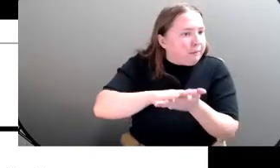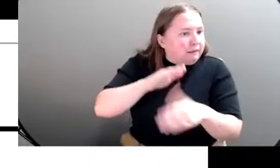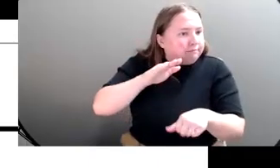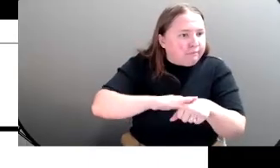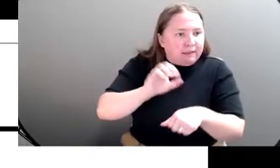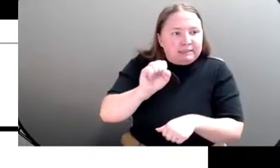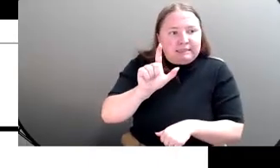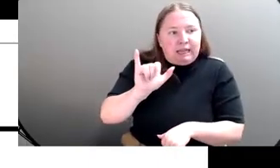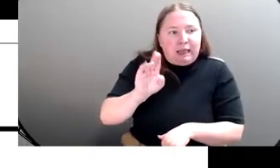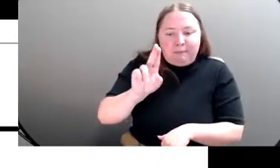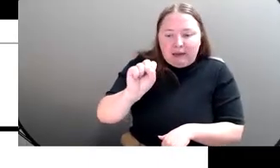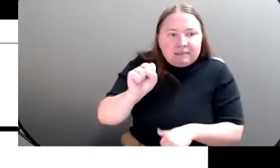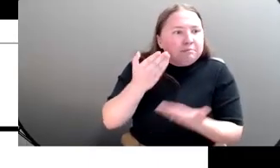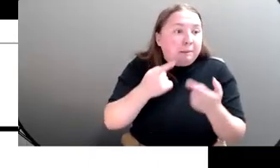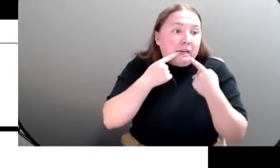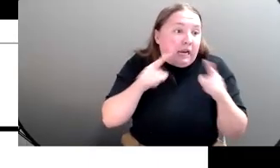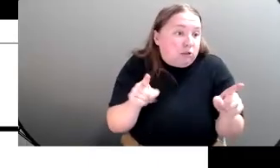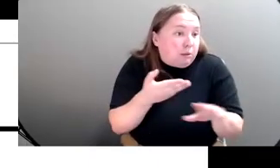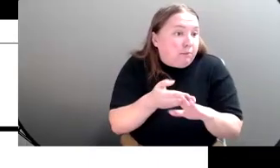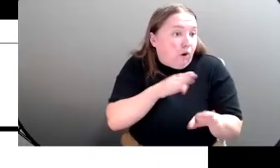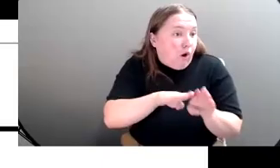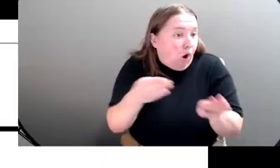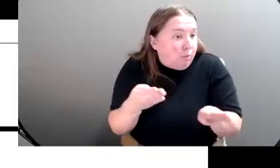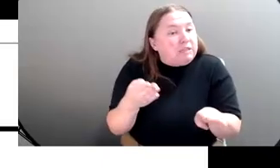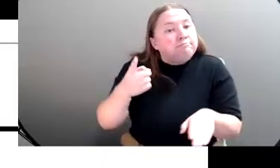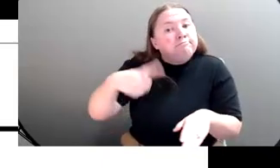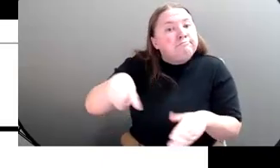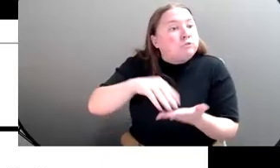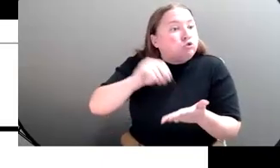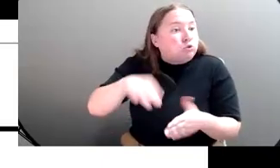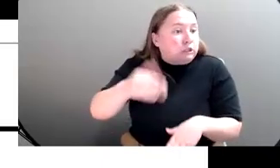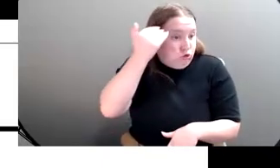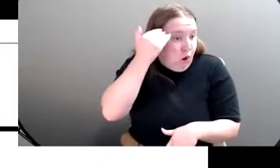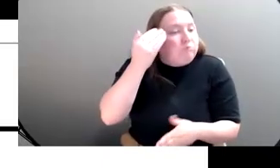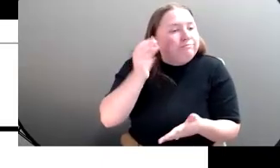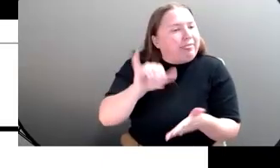Maybe you even make an announcement before you open that. Then that counts. Definitely counts.